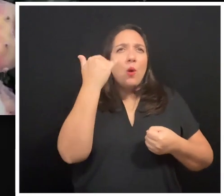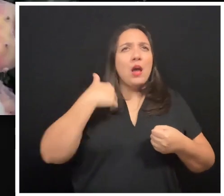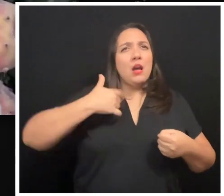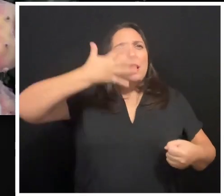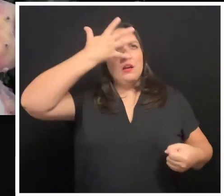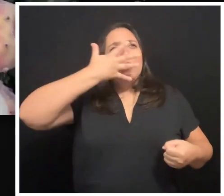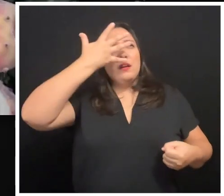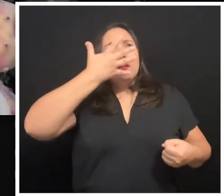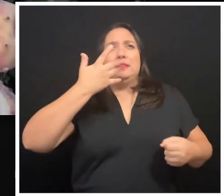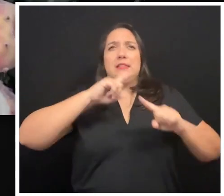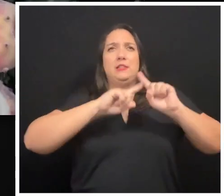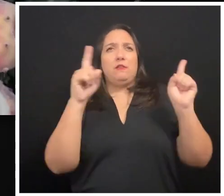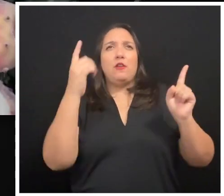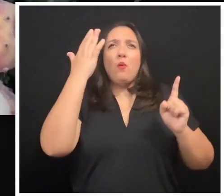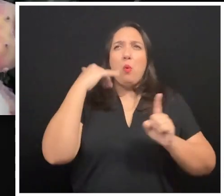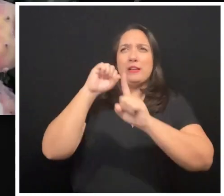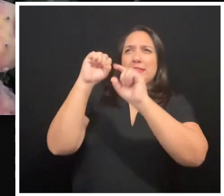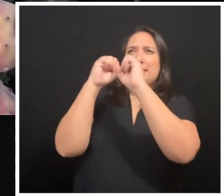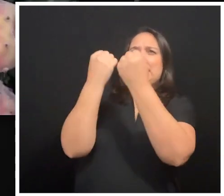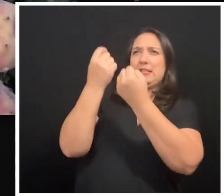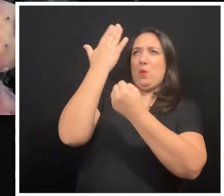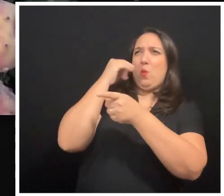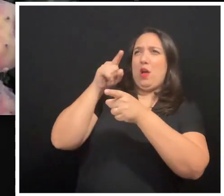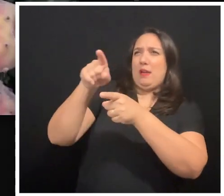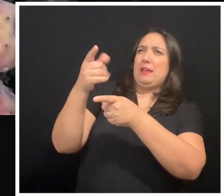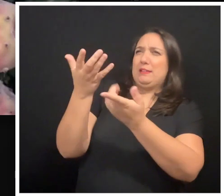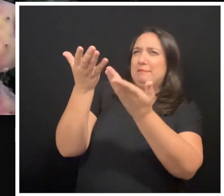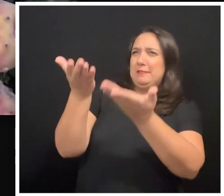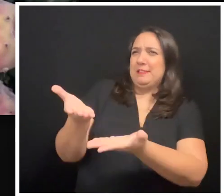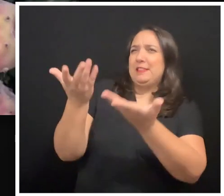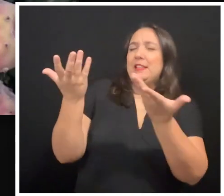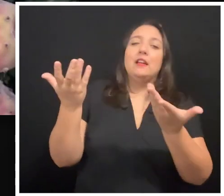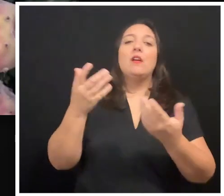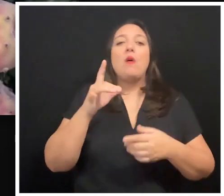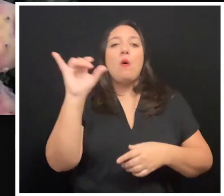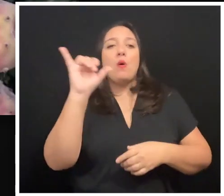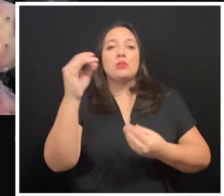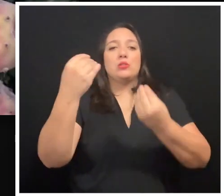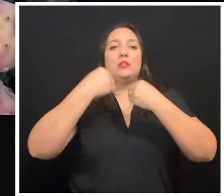understand why society is the way it is, but also its given me the knowledge and power